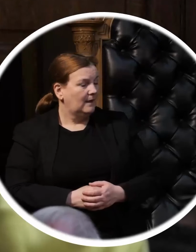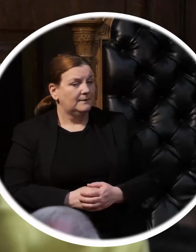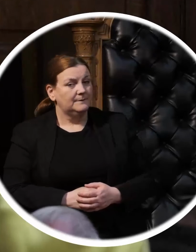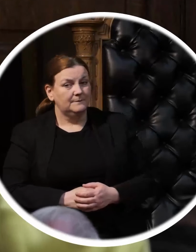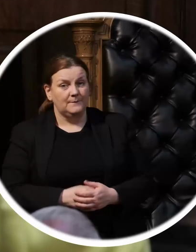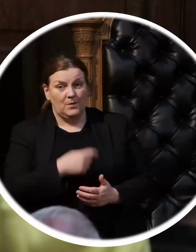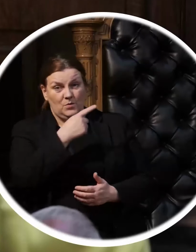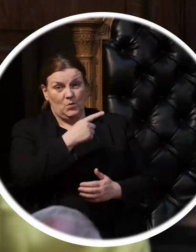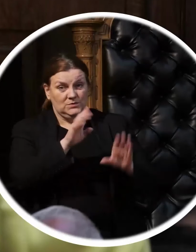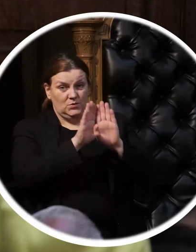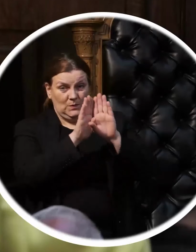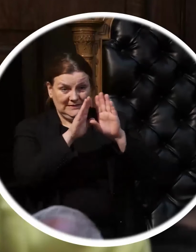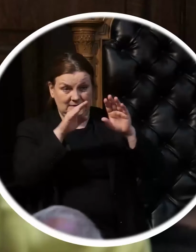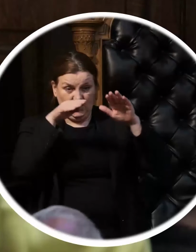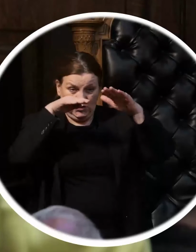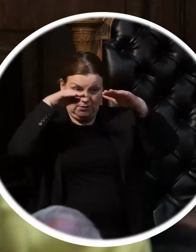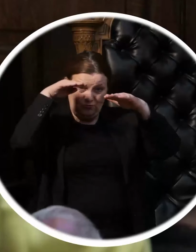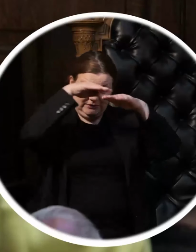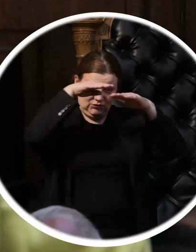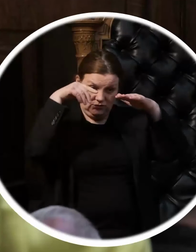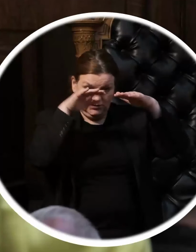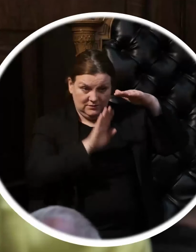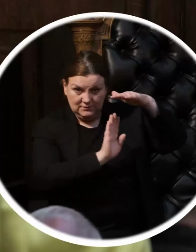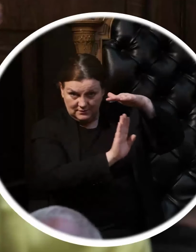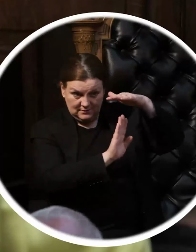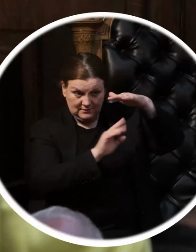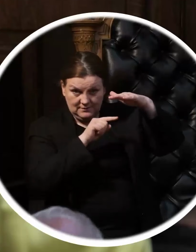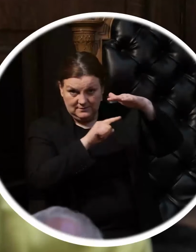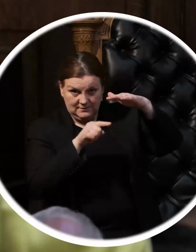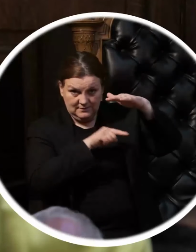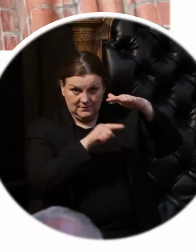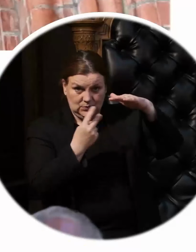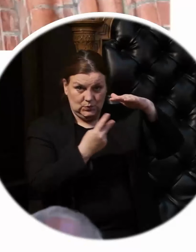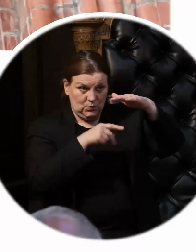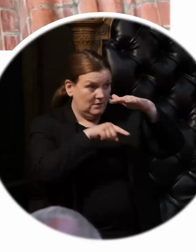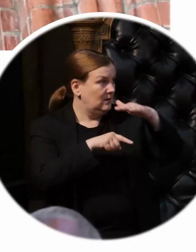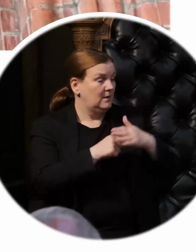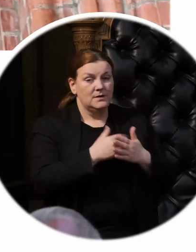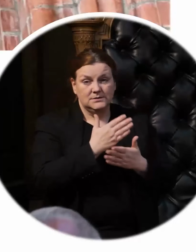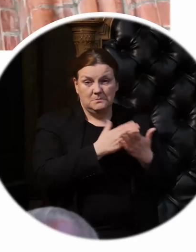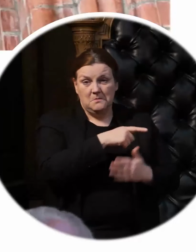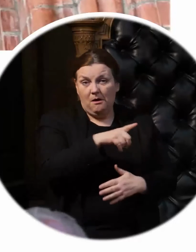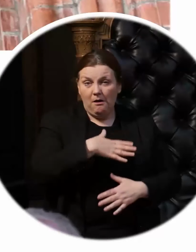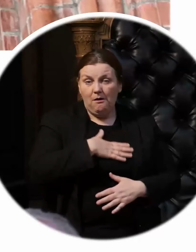Excuse me. And again, you can just make some of it out there, that decorative terracotta work there.